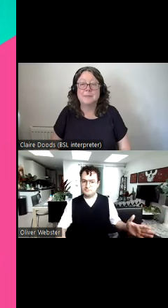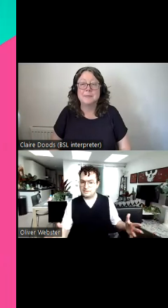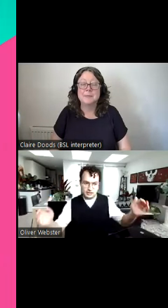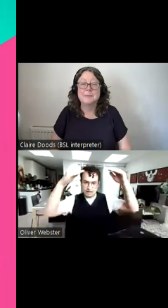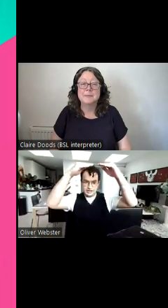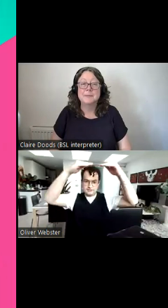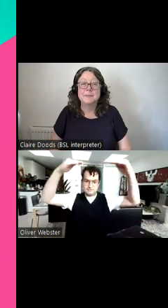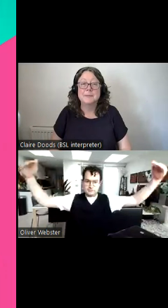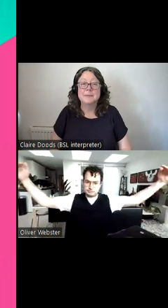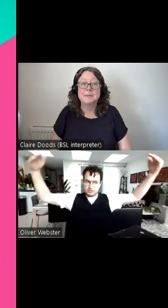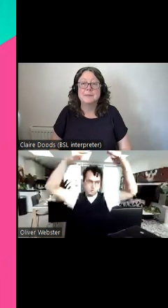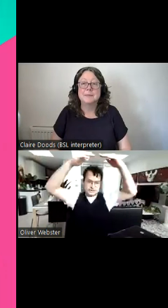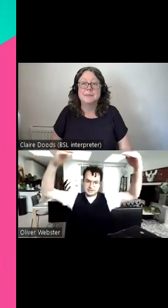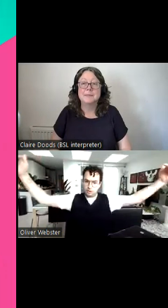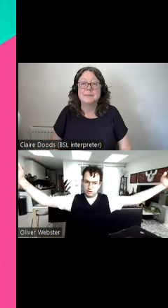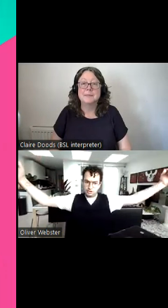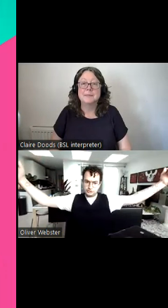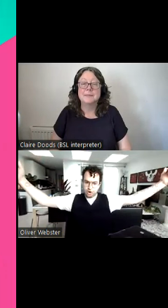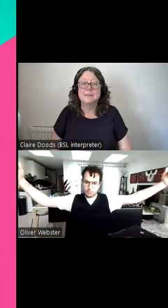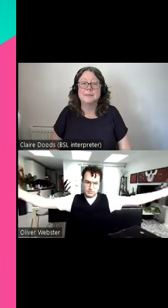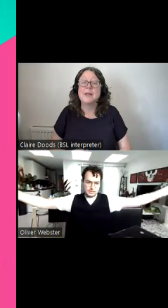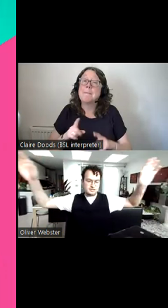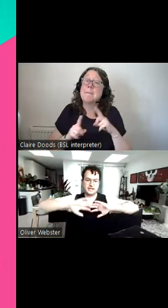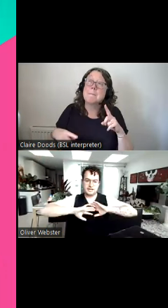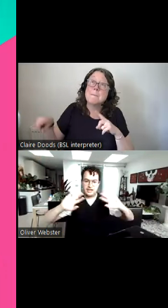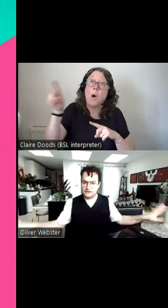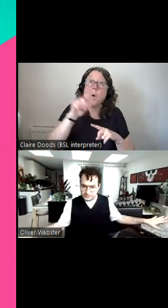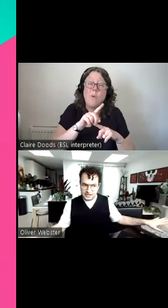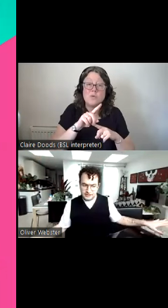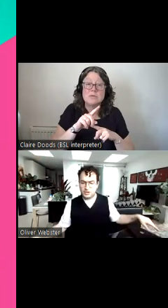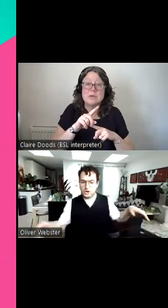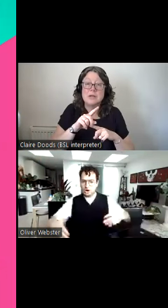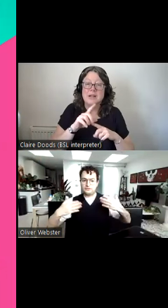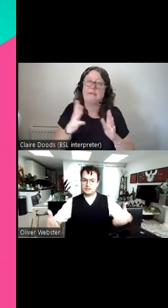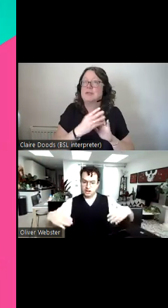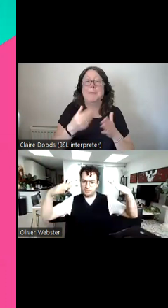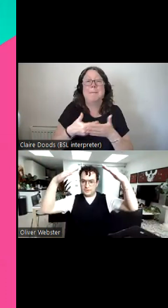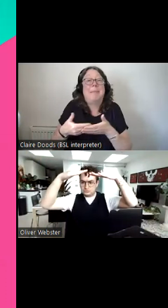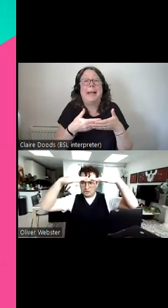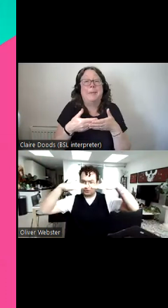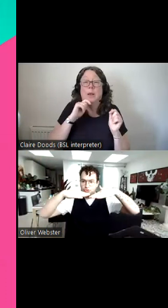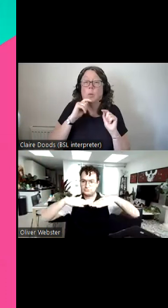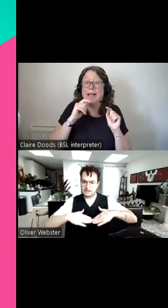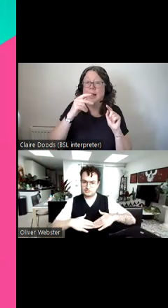babies will have a line that's just completely along the top. They can hear everything. Over time, it will start to drop down.